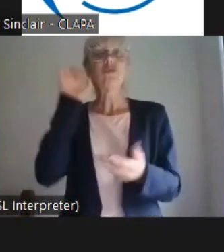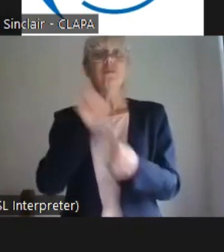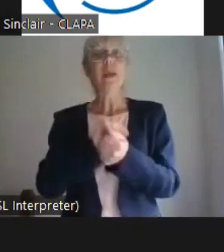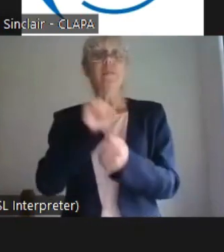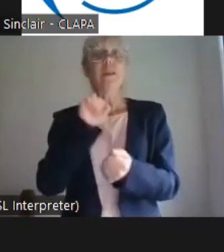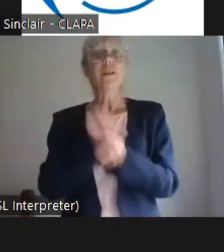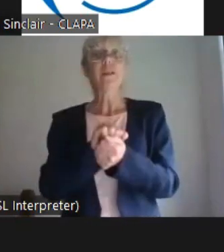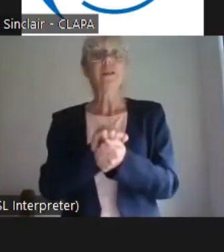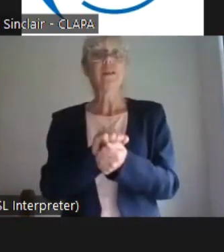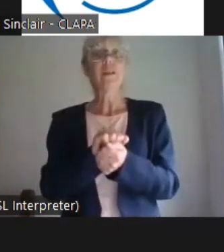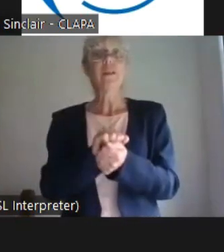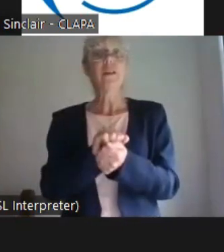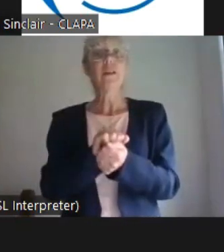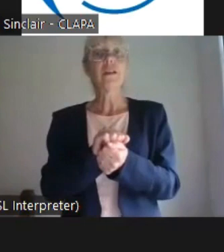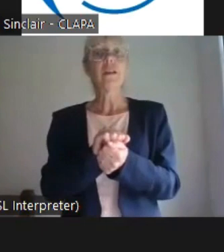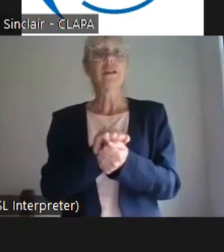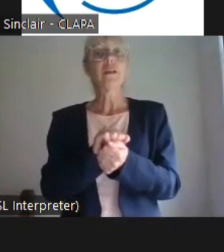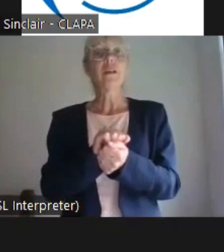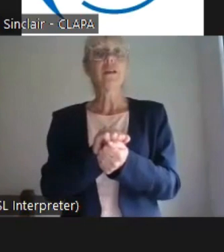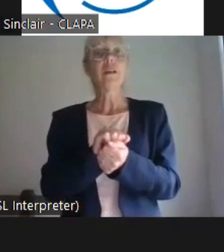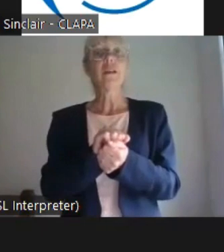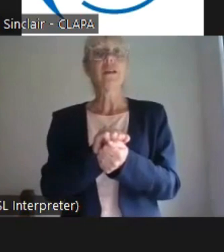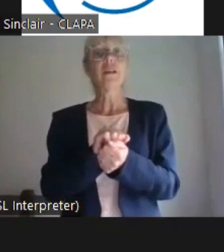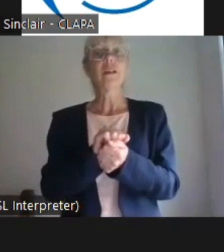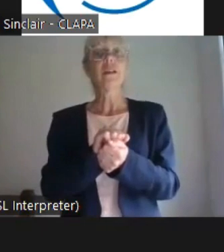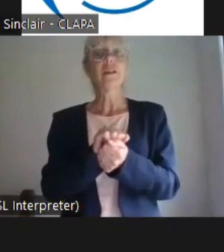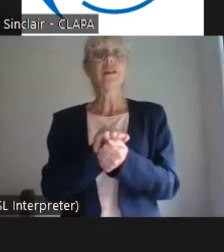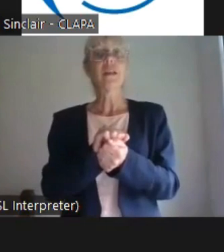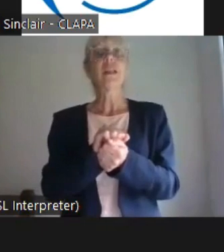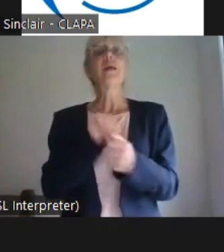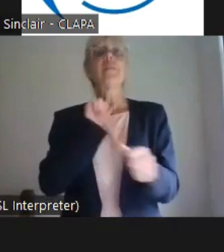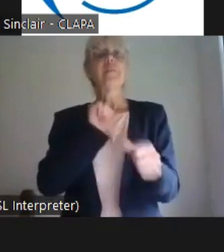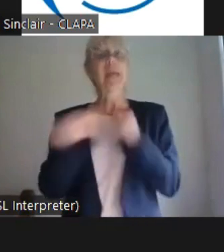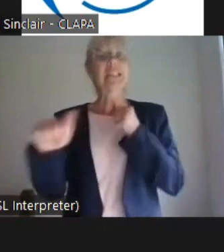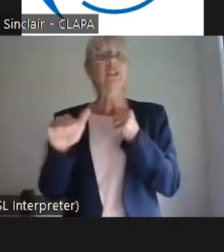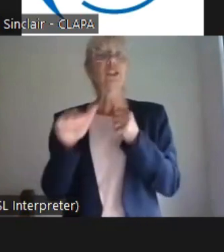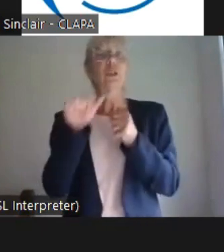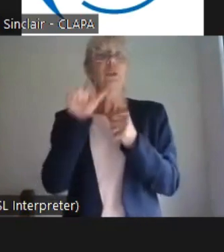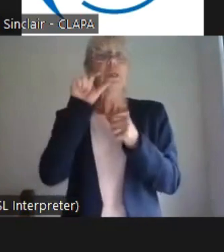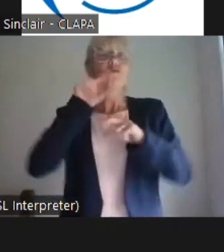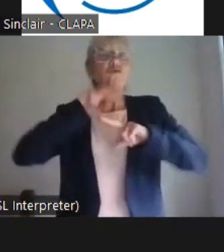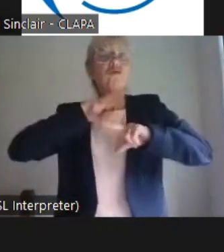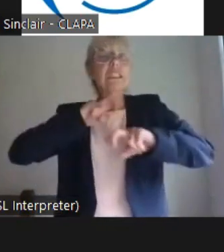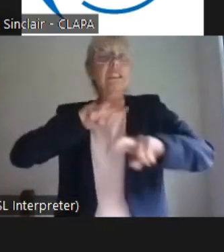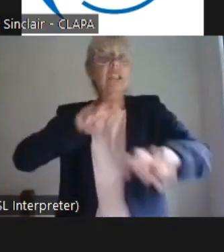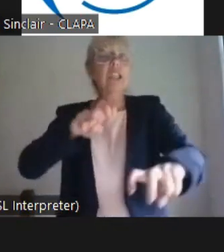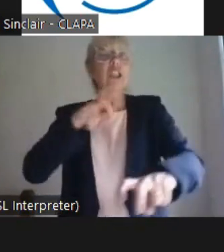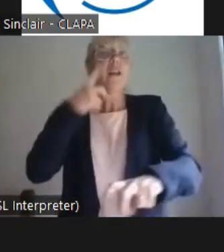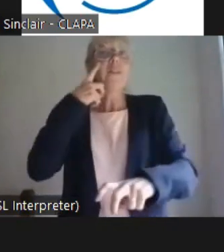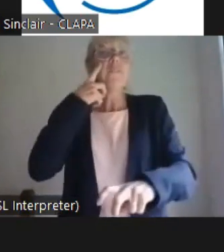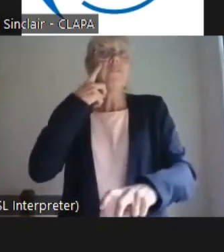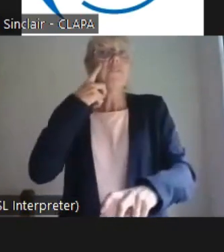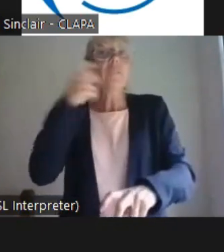is sometimes better to do a little bit of research and find let's say an autologist because some